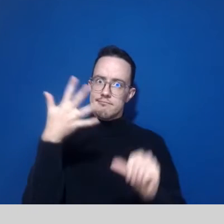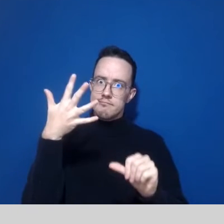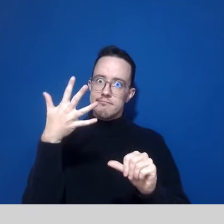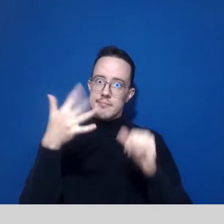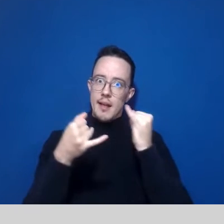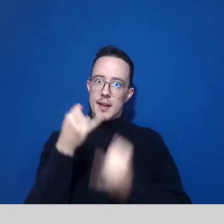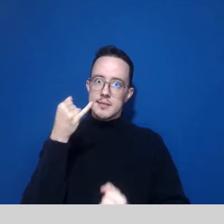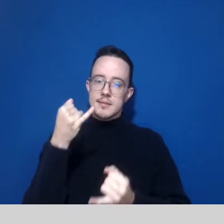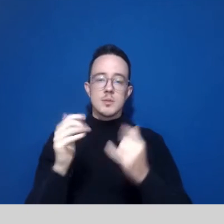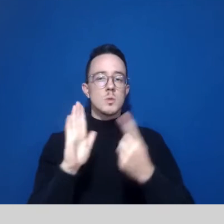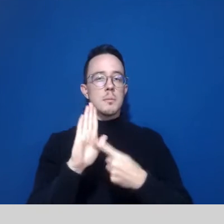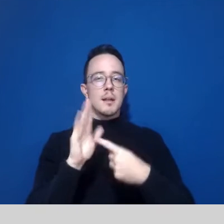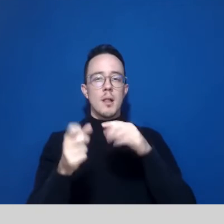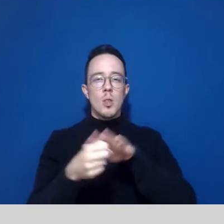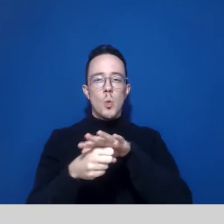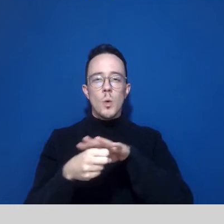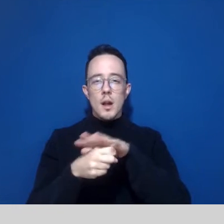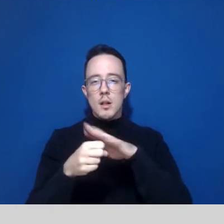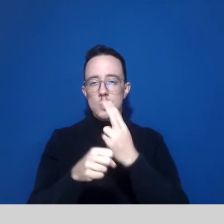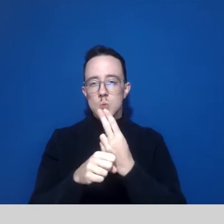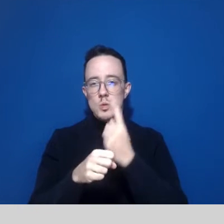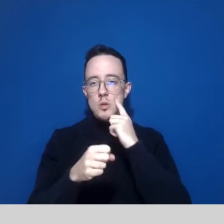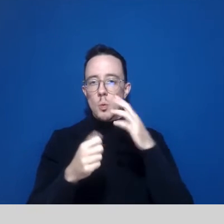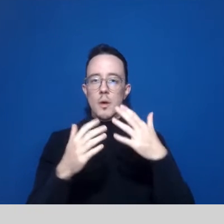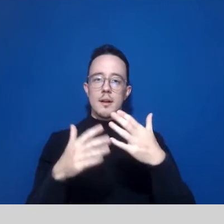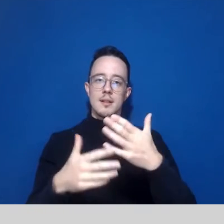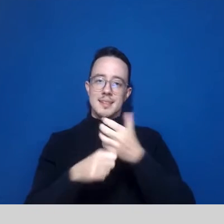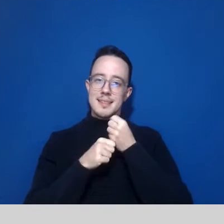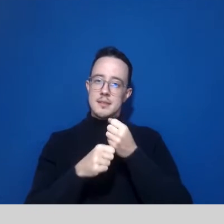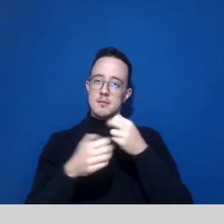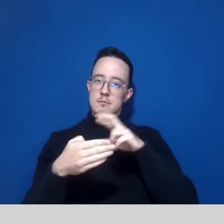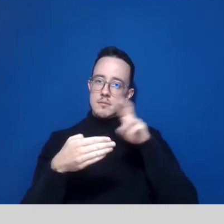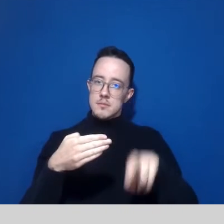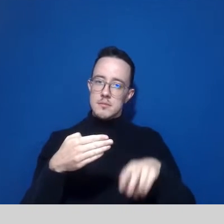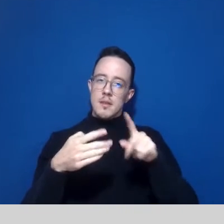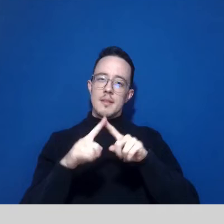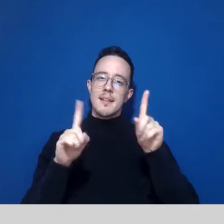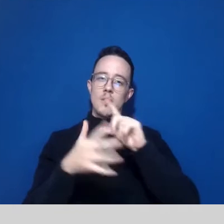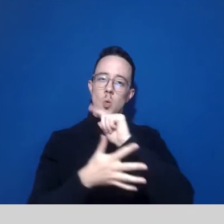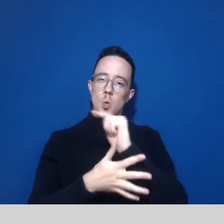So depending on the locale you are using you will get a different order.